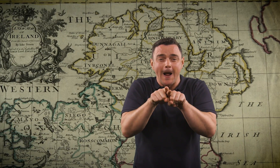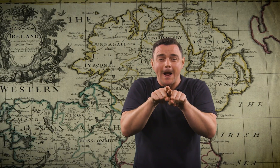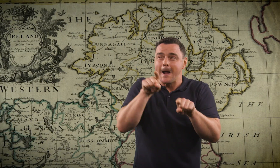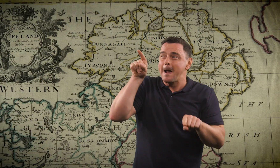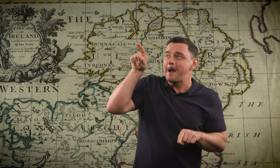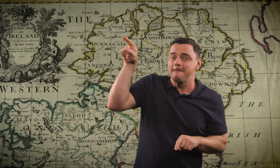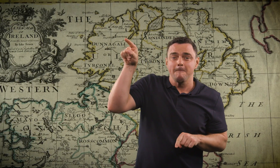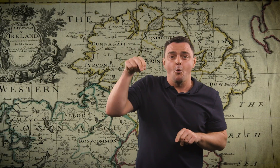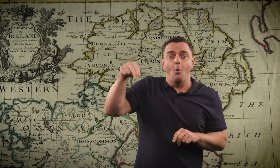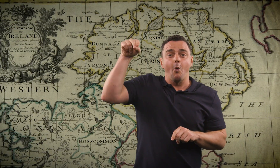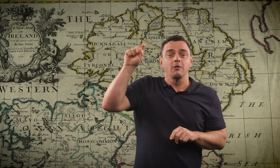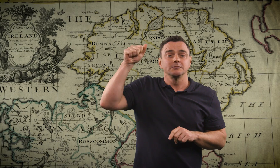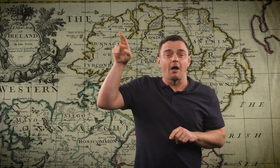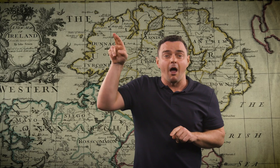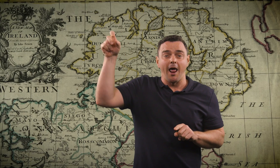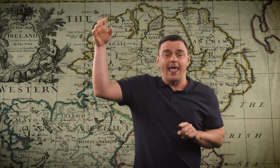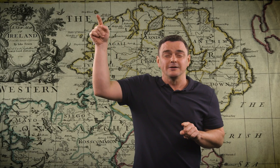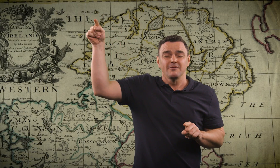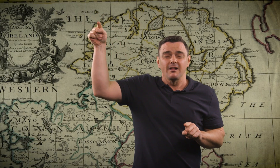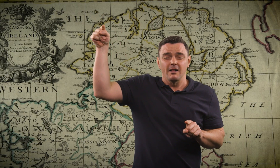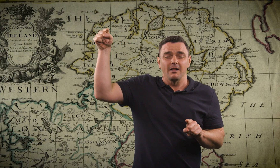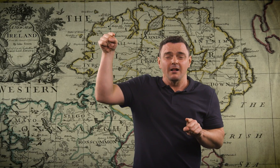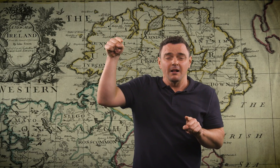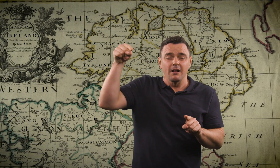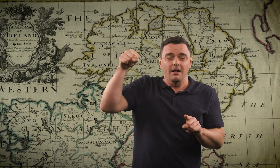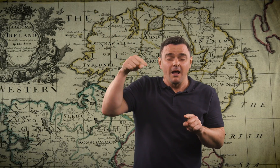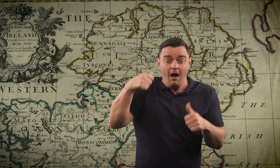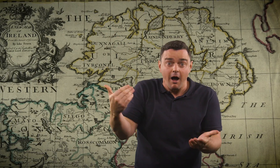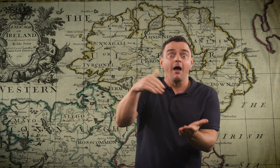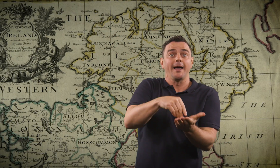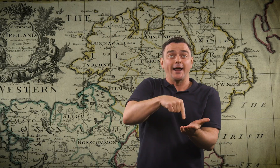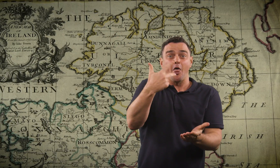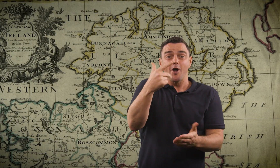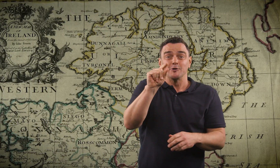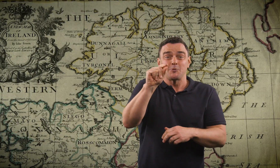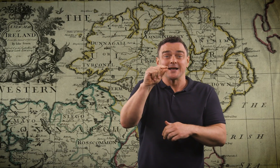the North Star, began traveling to us, and we can only see it now.